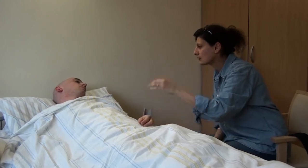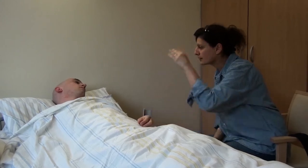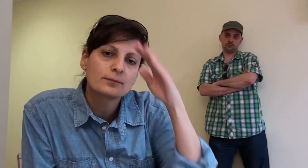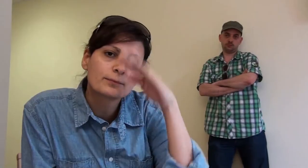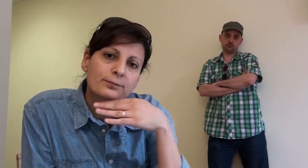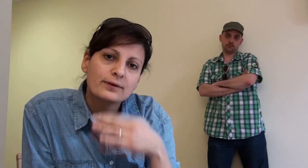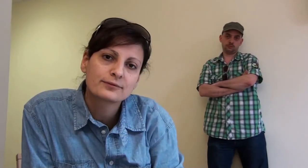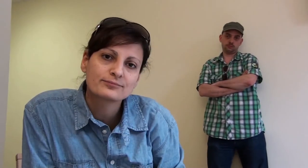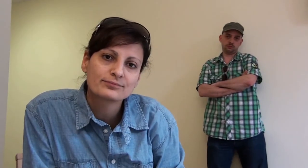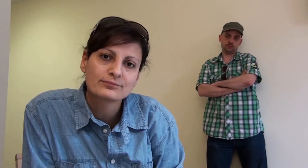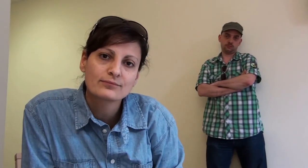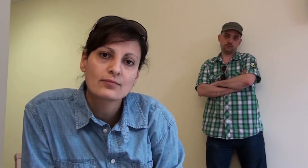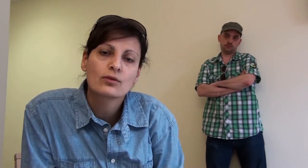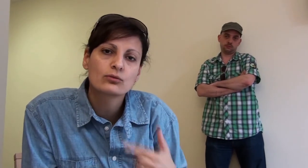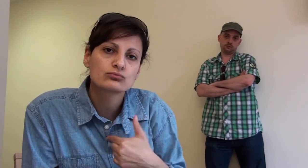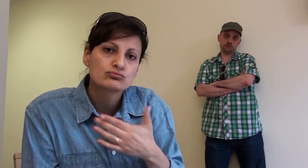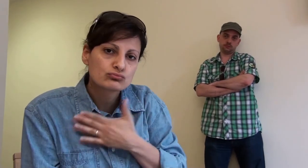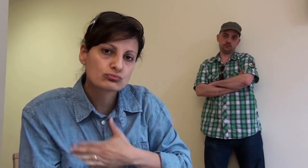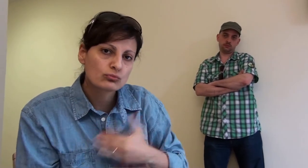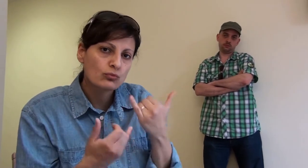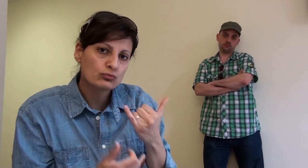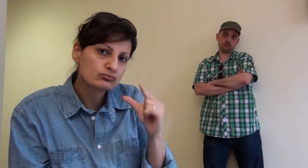Dad, I would like to leave. 00:10:42.2,00:09:46.0 Ali, I want to get dressed and visit a friend.